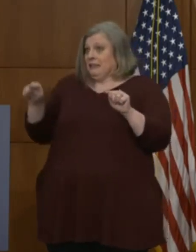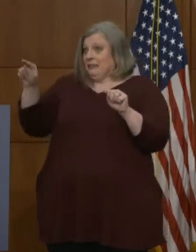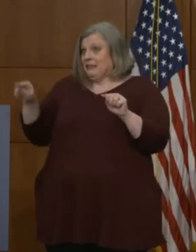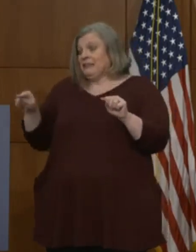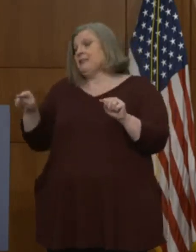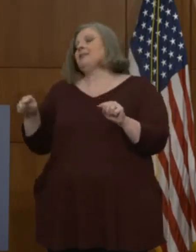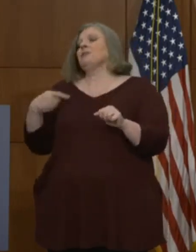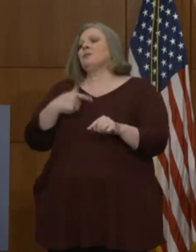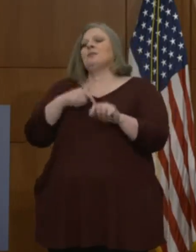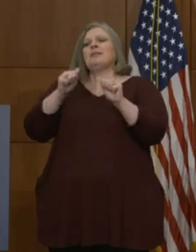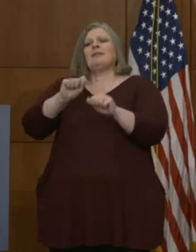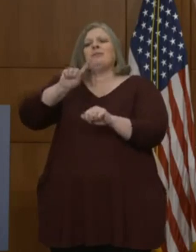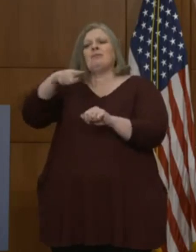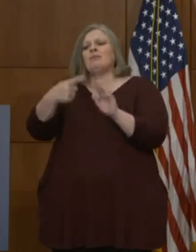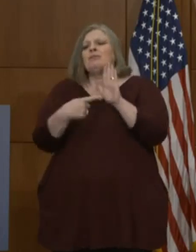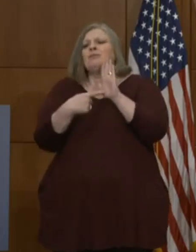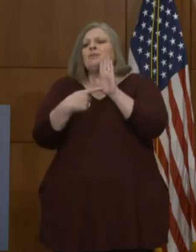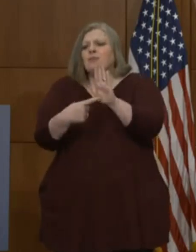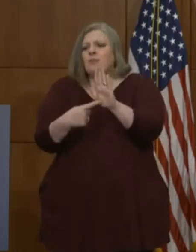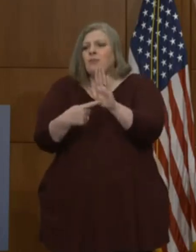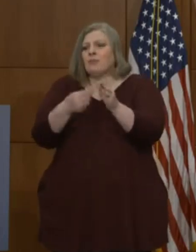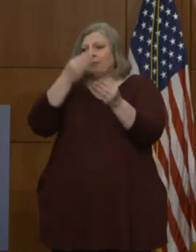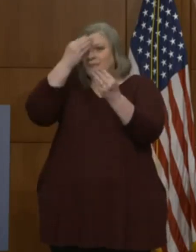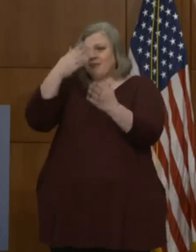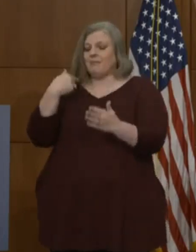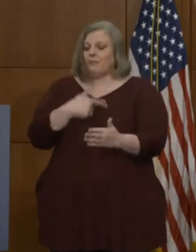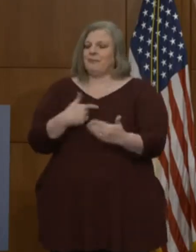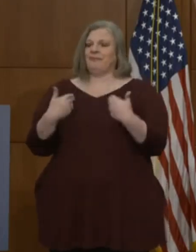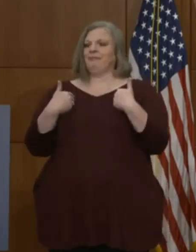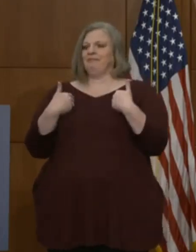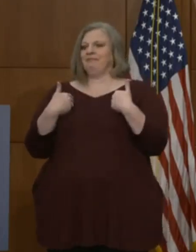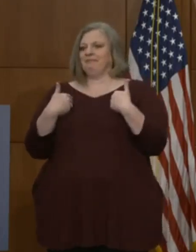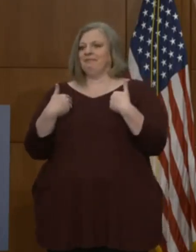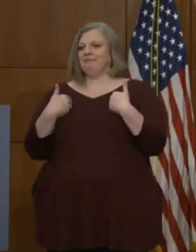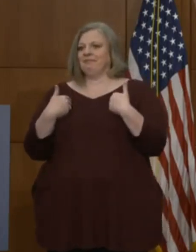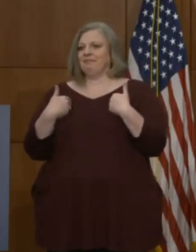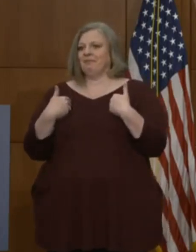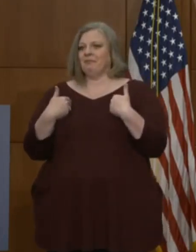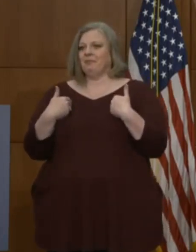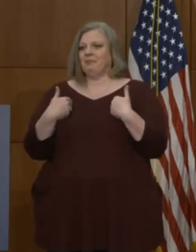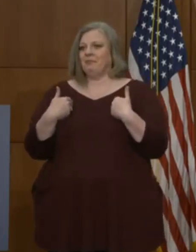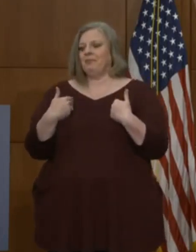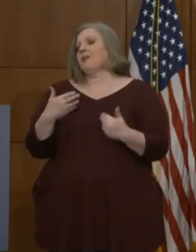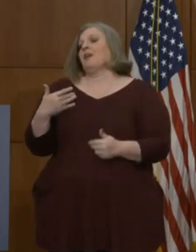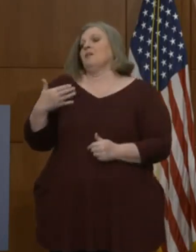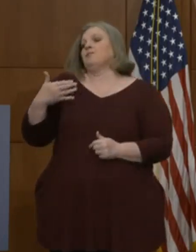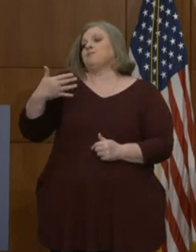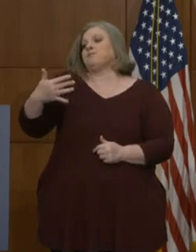CONFIDENCE IN THE TRENDS ALLISTER. UNDERSTANDING ALONE ALLISTER. UNDERSTANDING ALONE SHINS BUT WE CAN ONLY DISPLAY